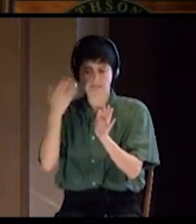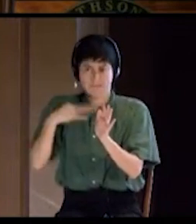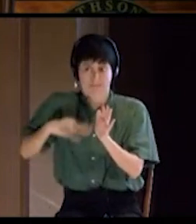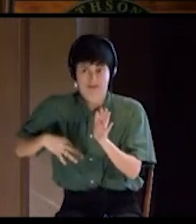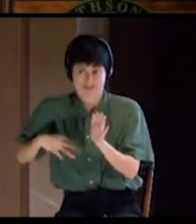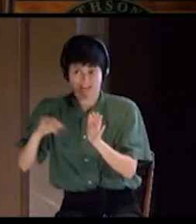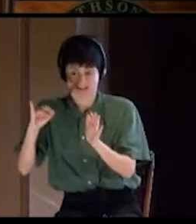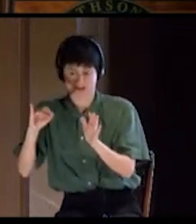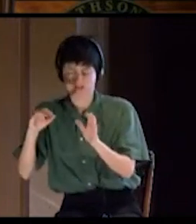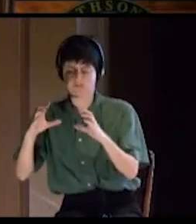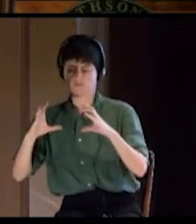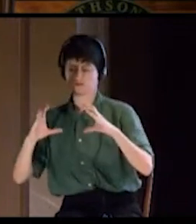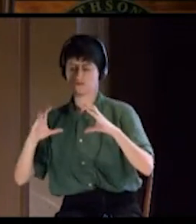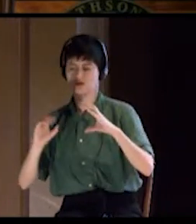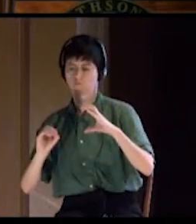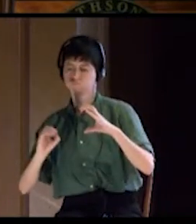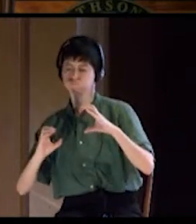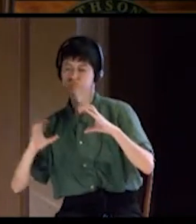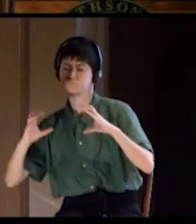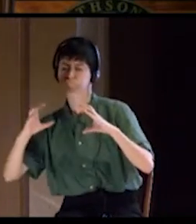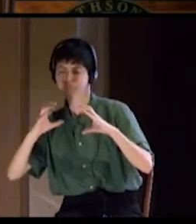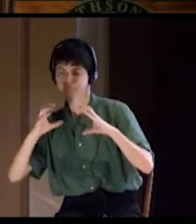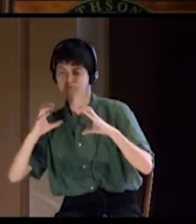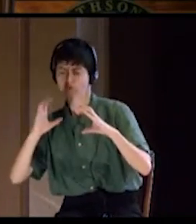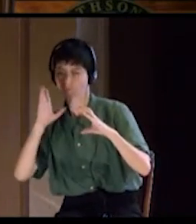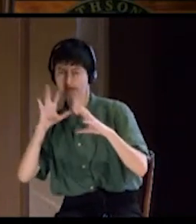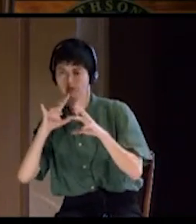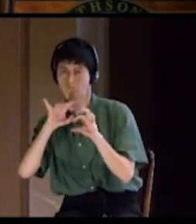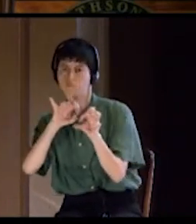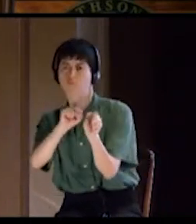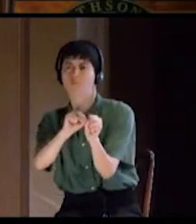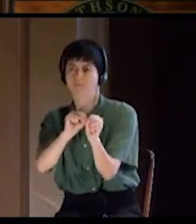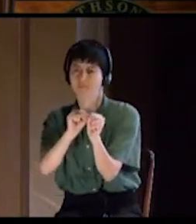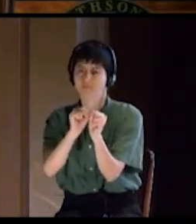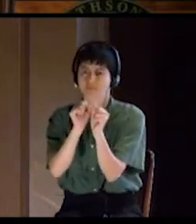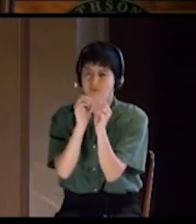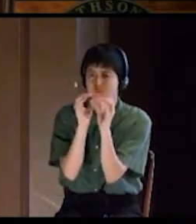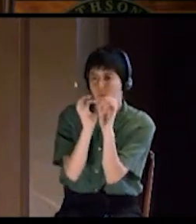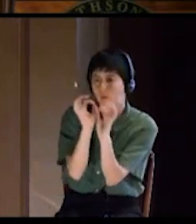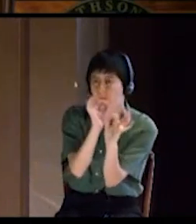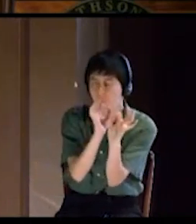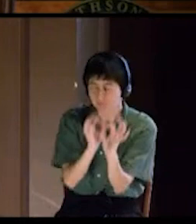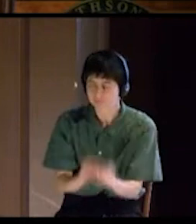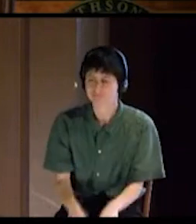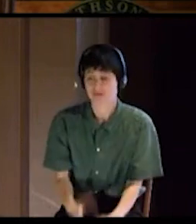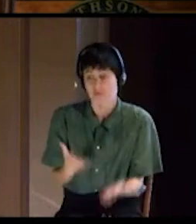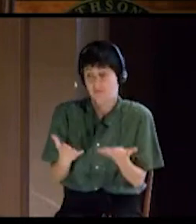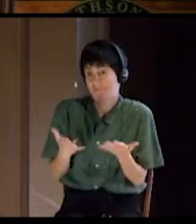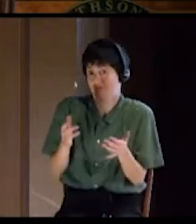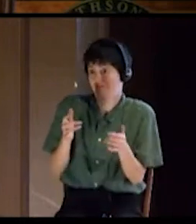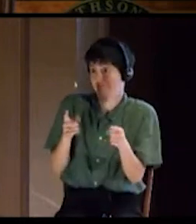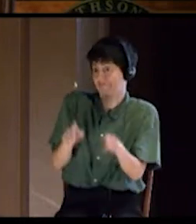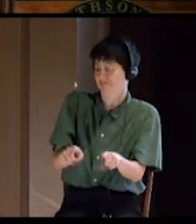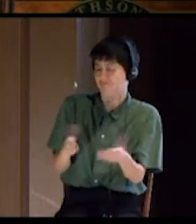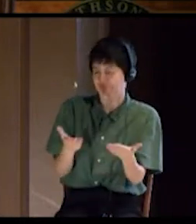And so maybe something like that is happening here. So in response to habitat change, they change both size